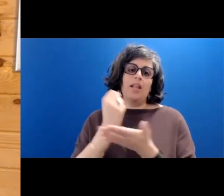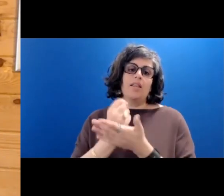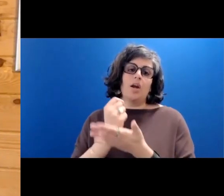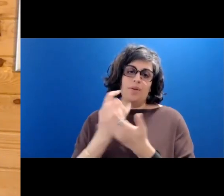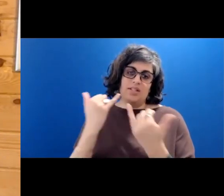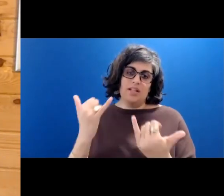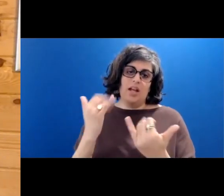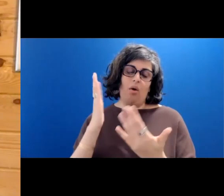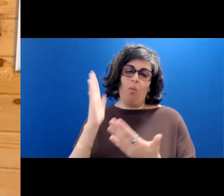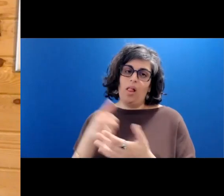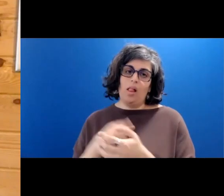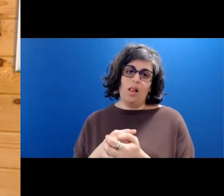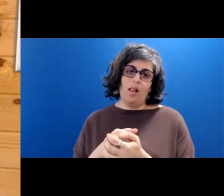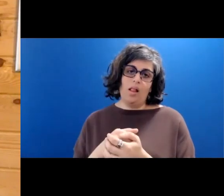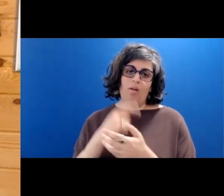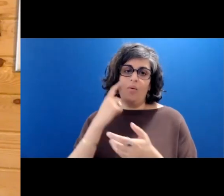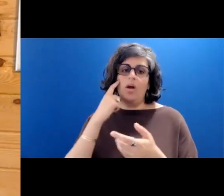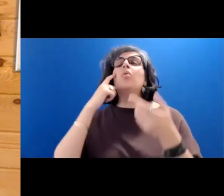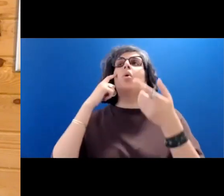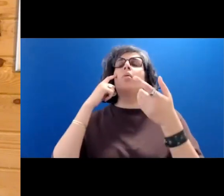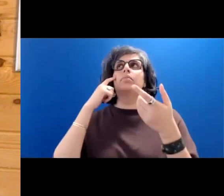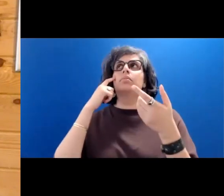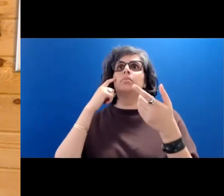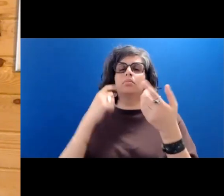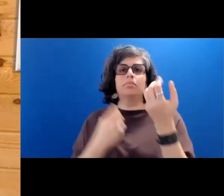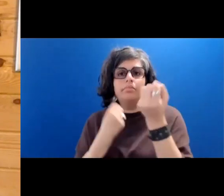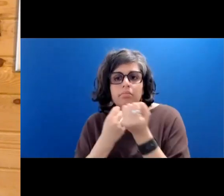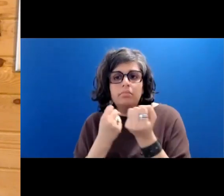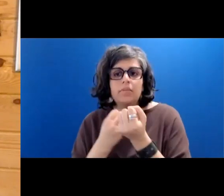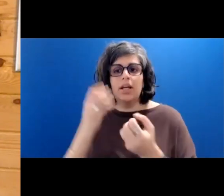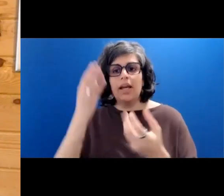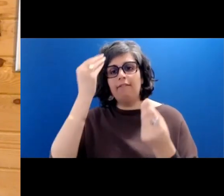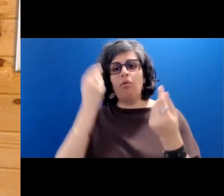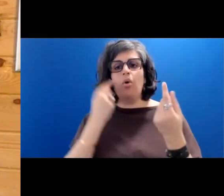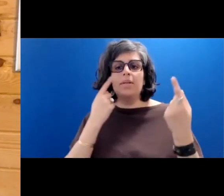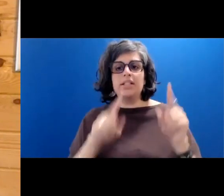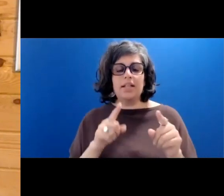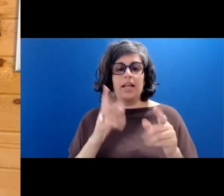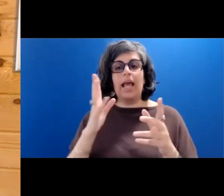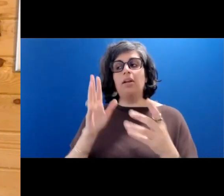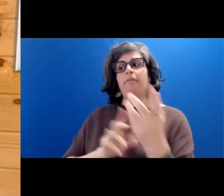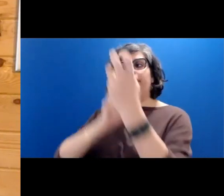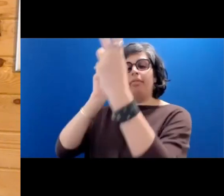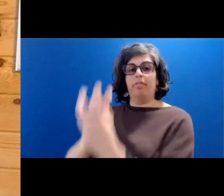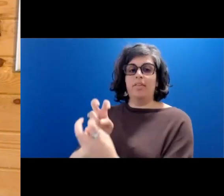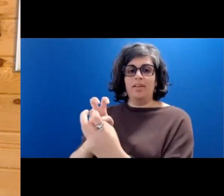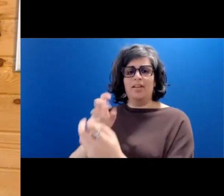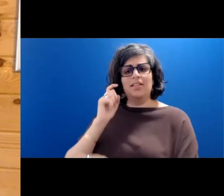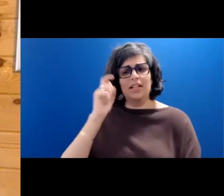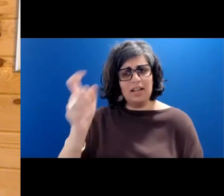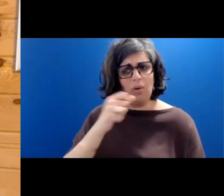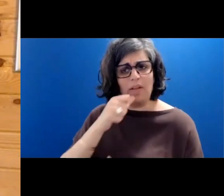and can meet with you to give you that letter in order for you to make your own decisions.